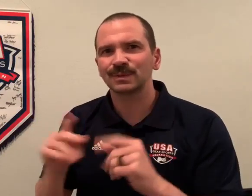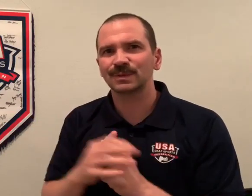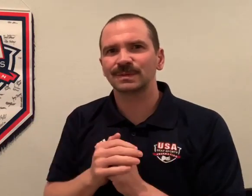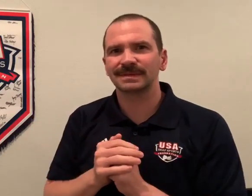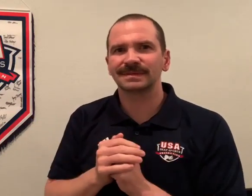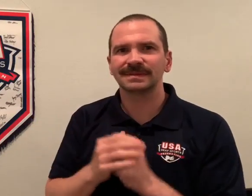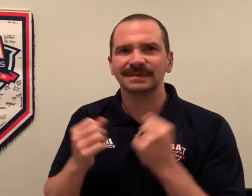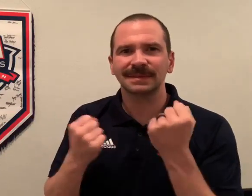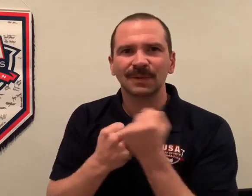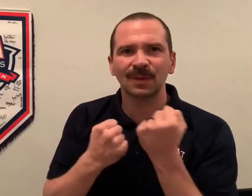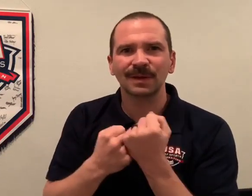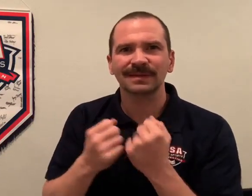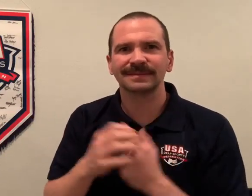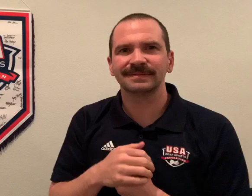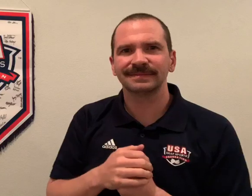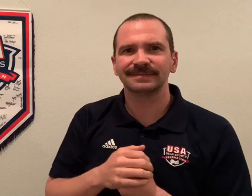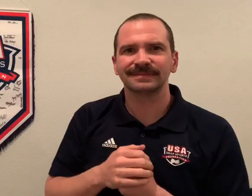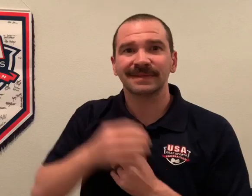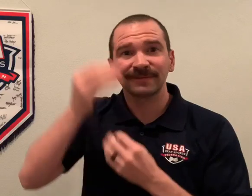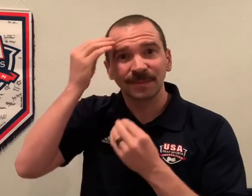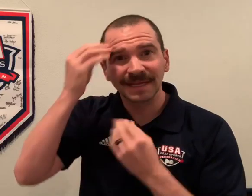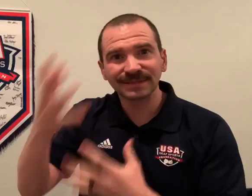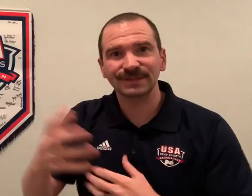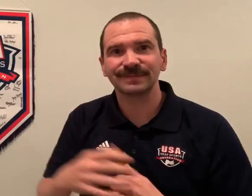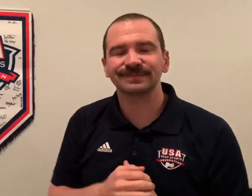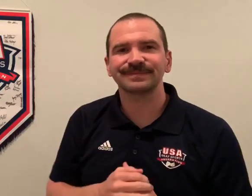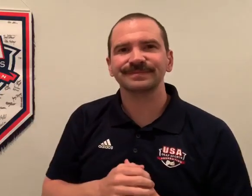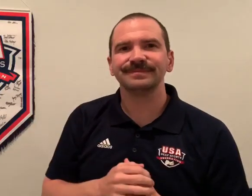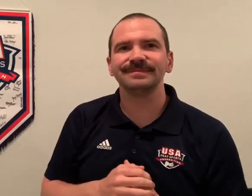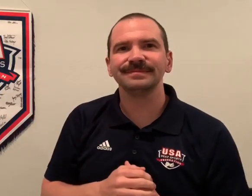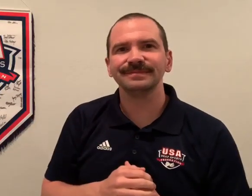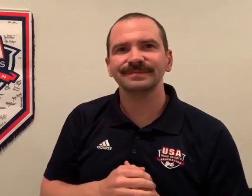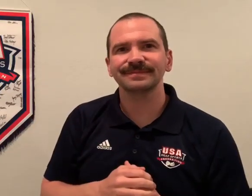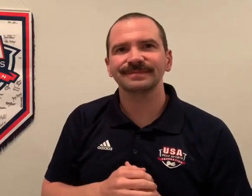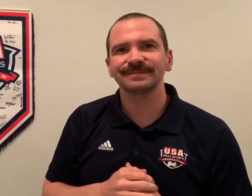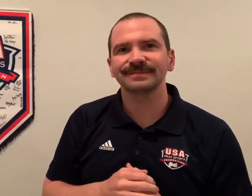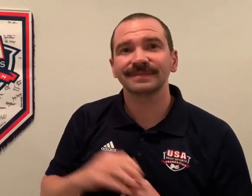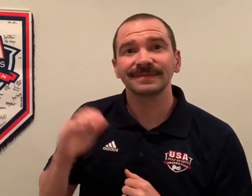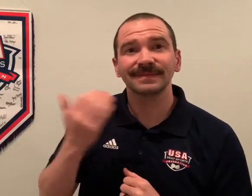opportunities, support and information.